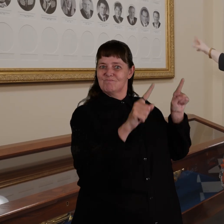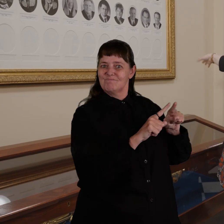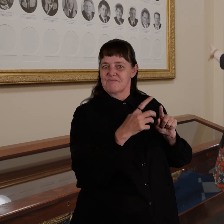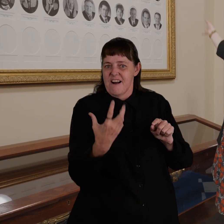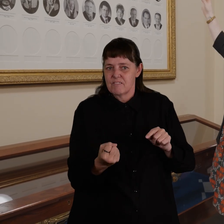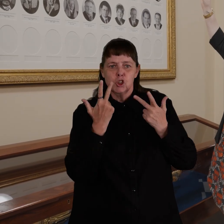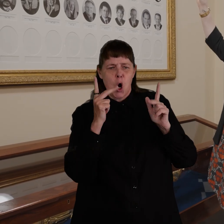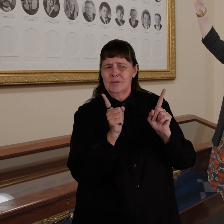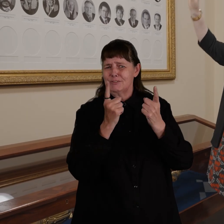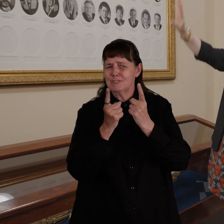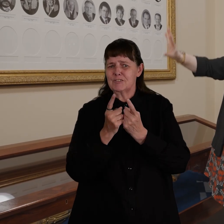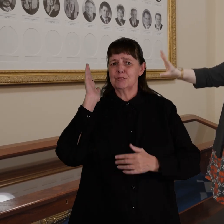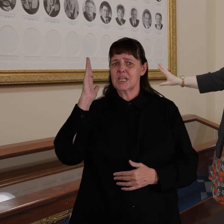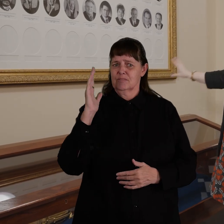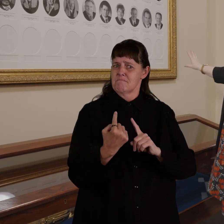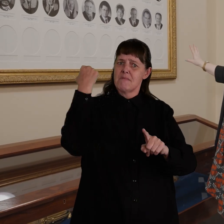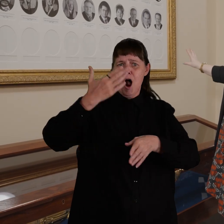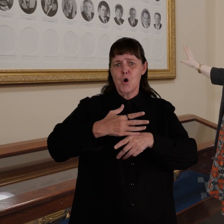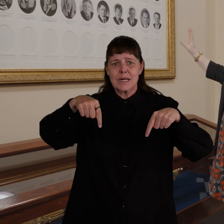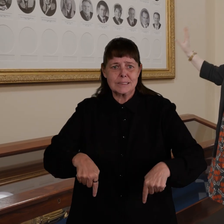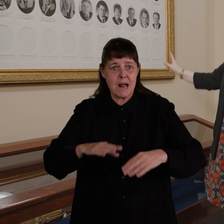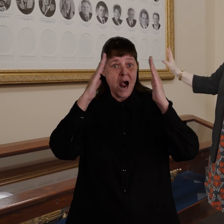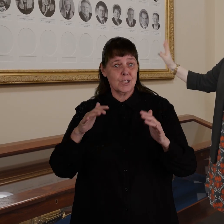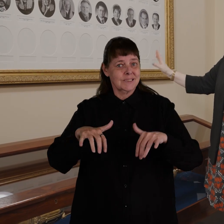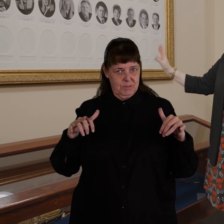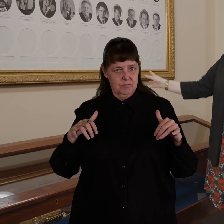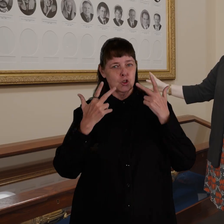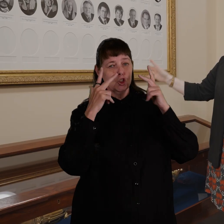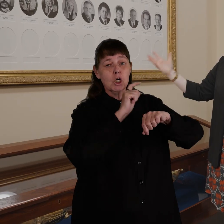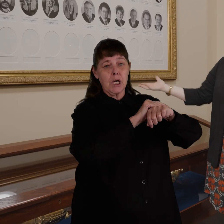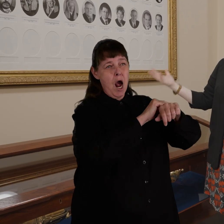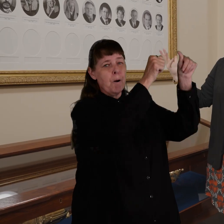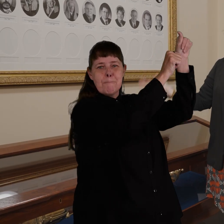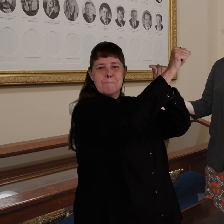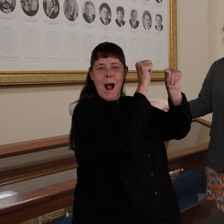above it we have a board featuring all of the different speakers we've had of